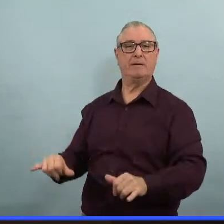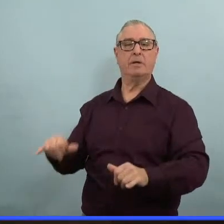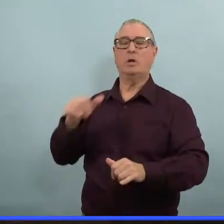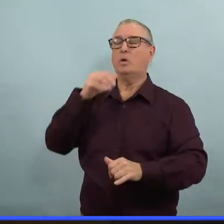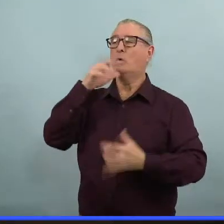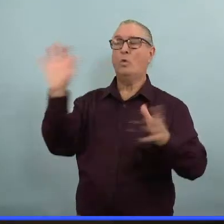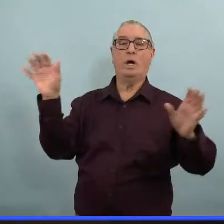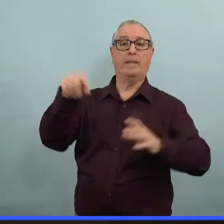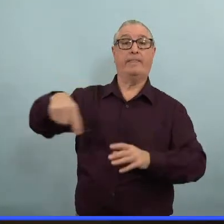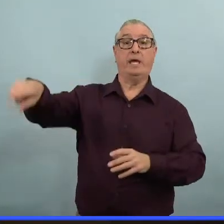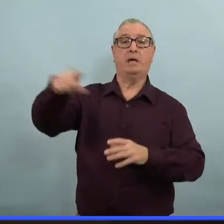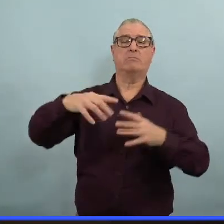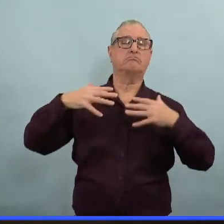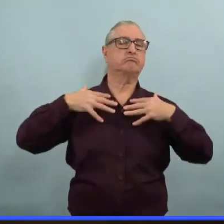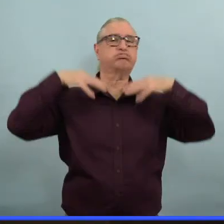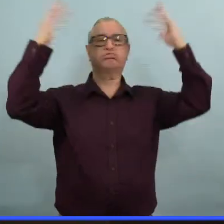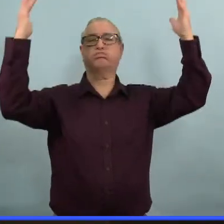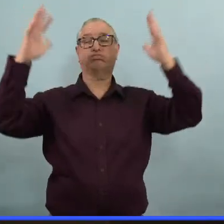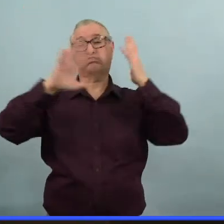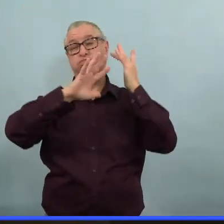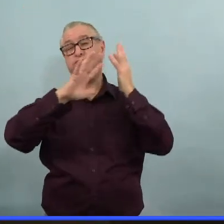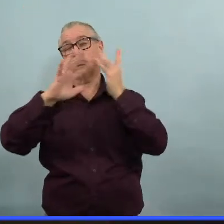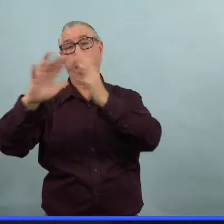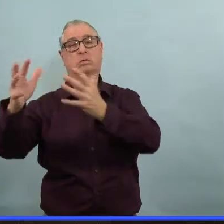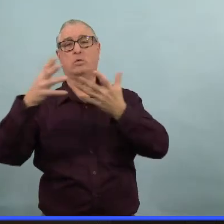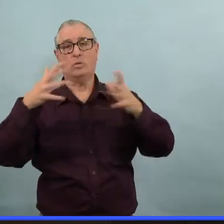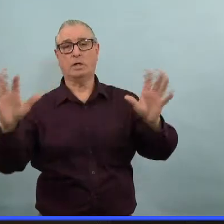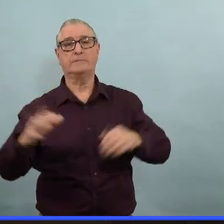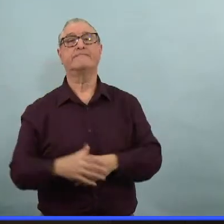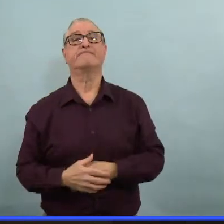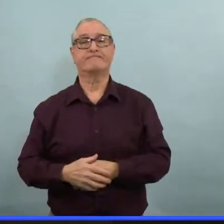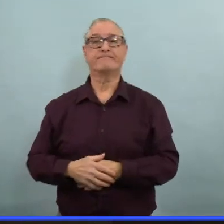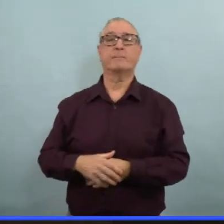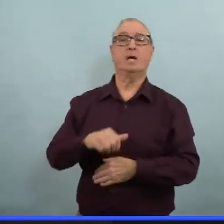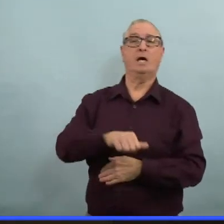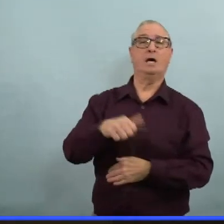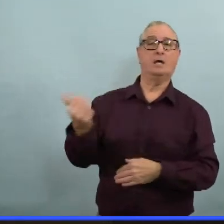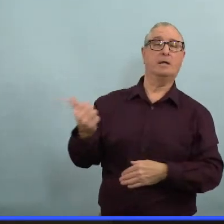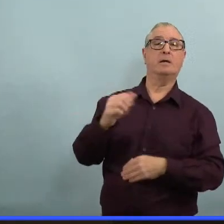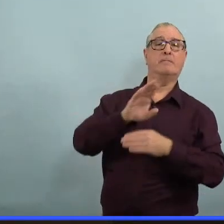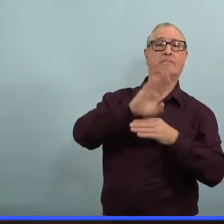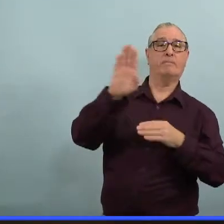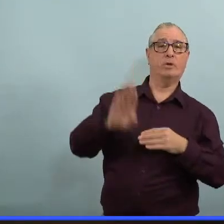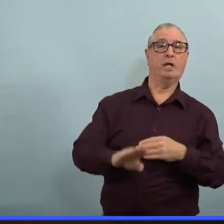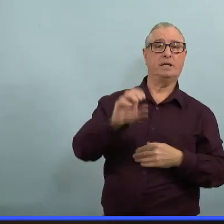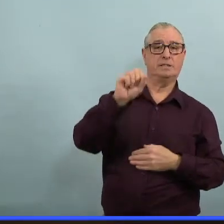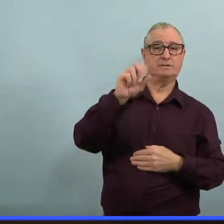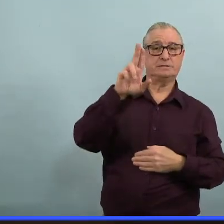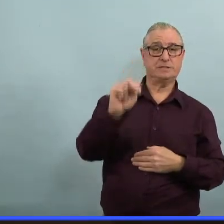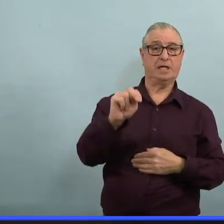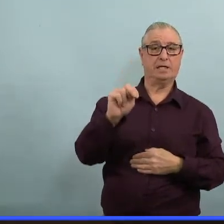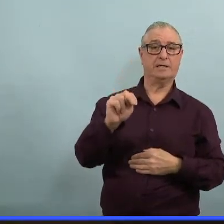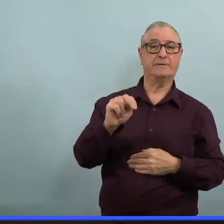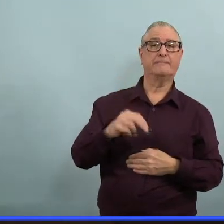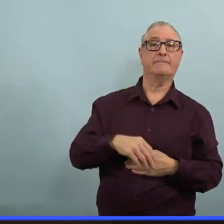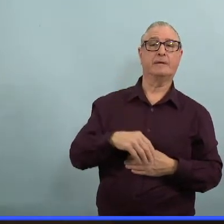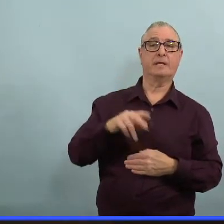from the brandon's son karen uh good afternoon everyone and thank you for